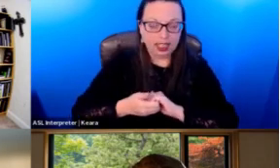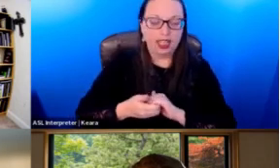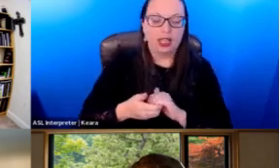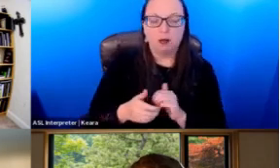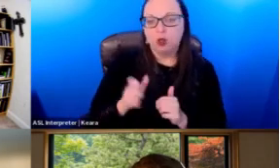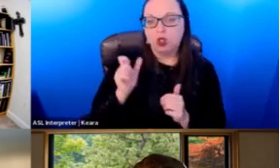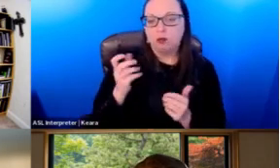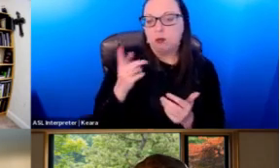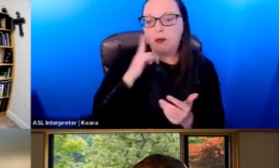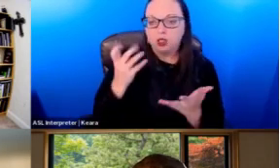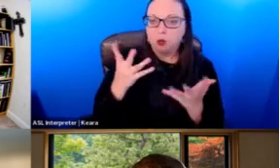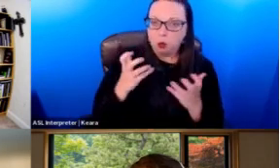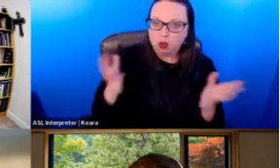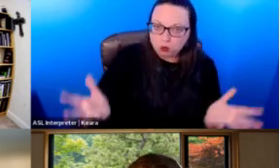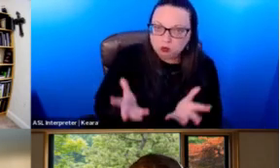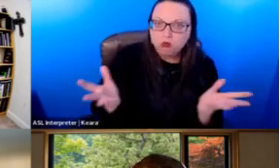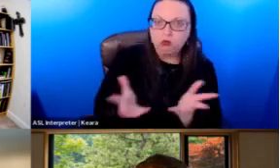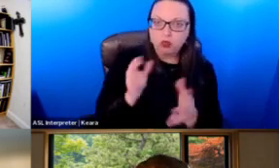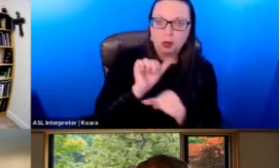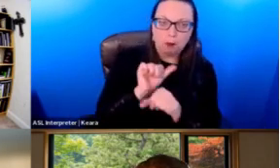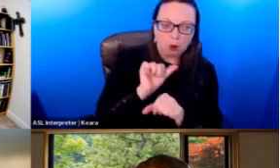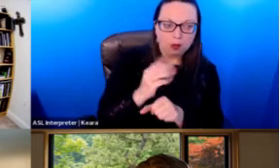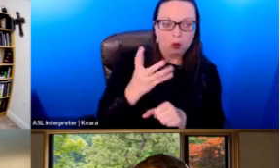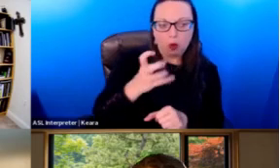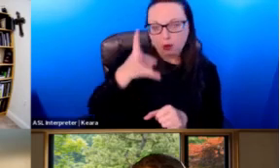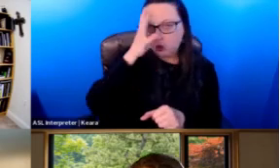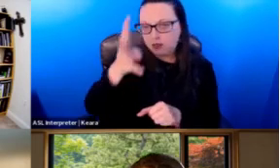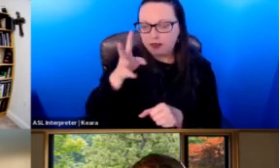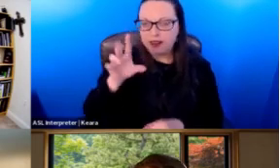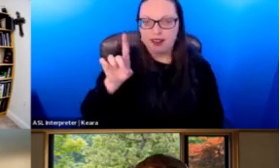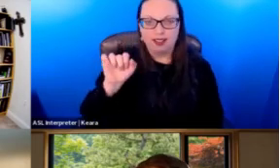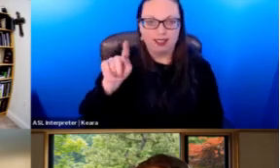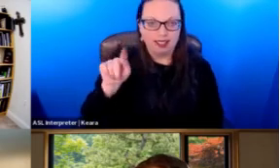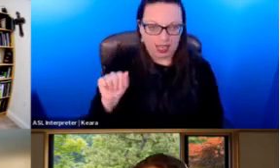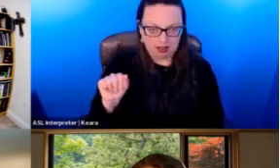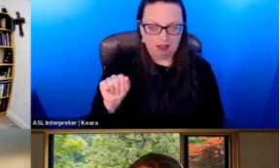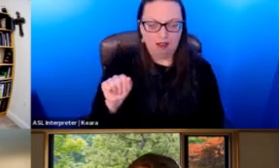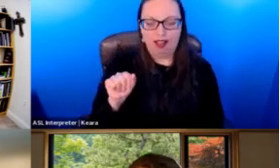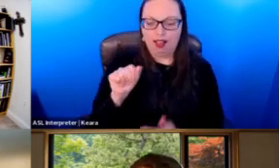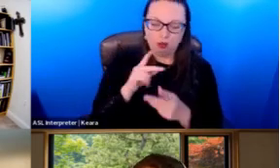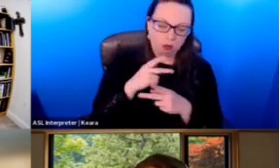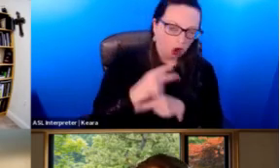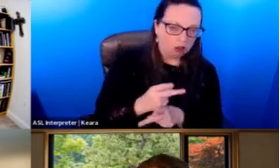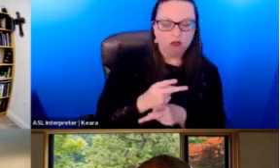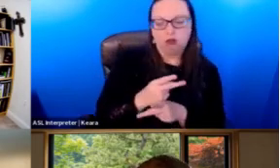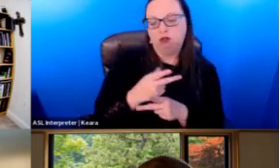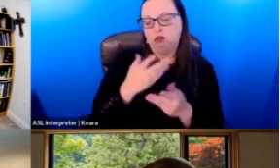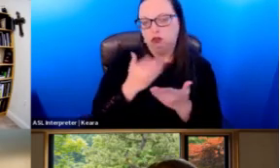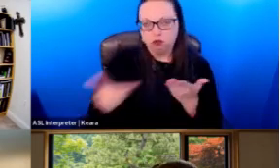collaboration really does focus on impacting the people that we serve, and that we're supporting. And just a quick